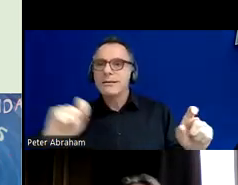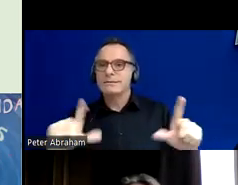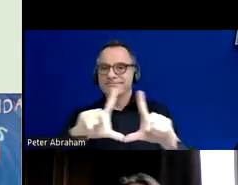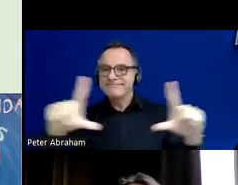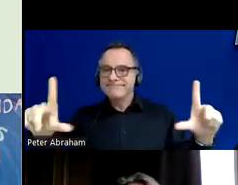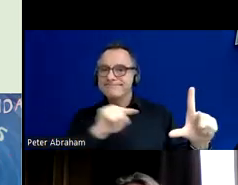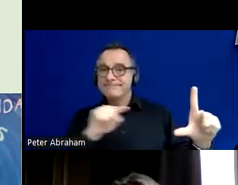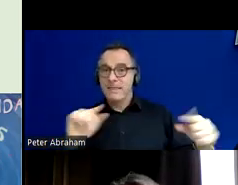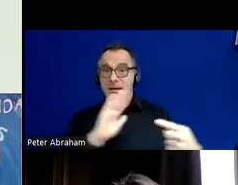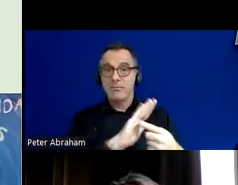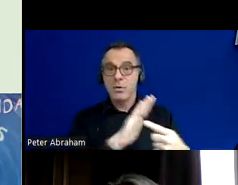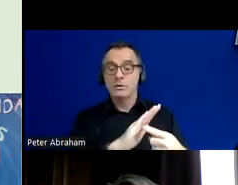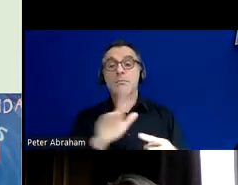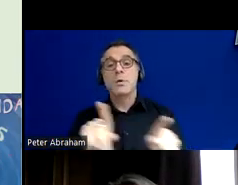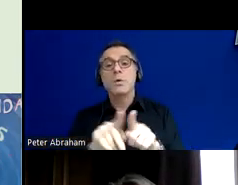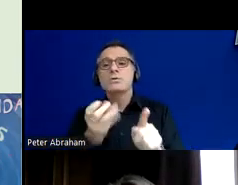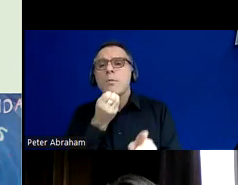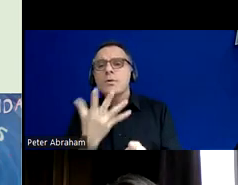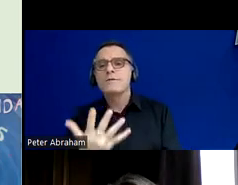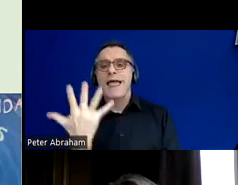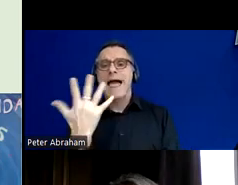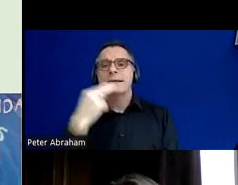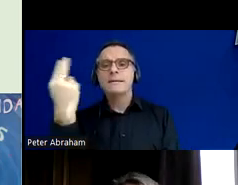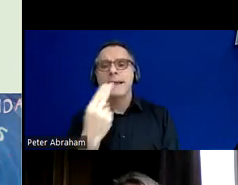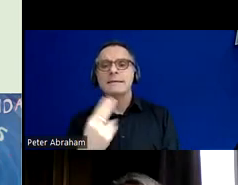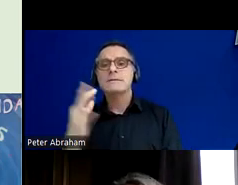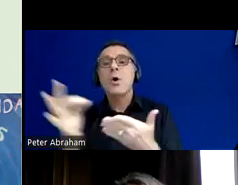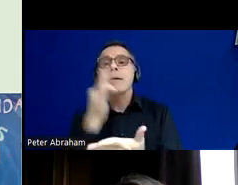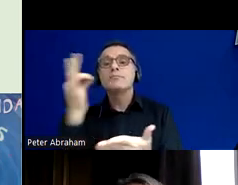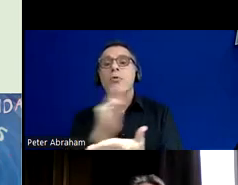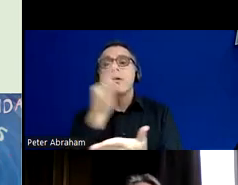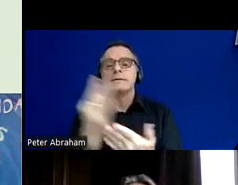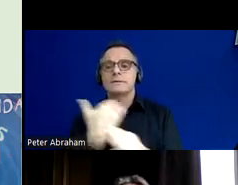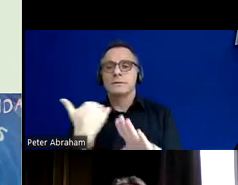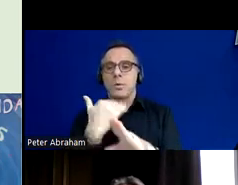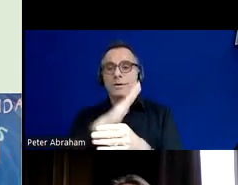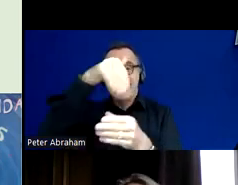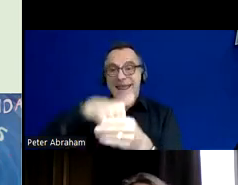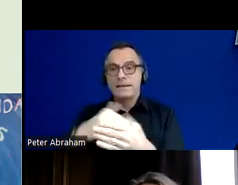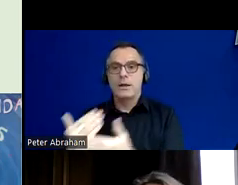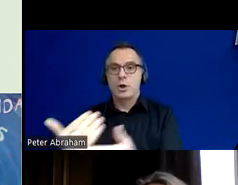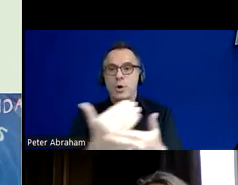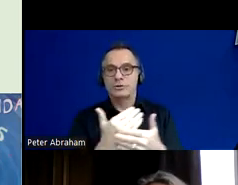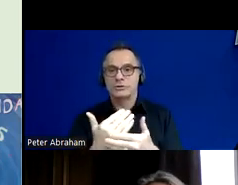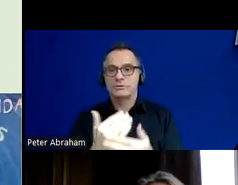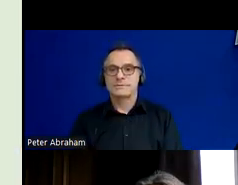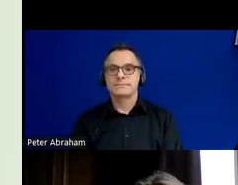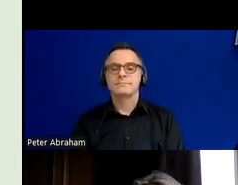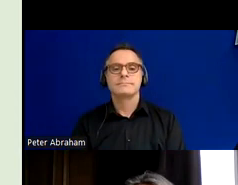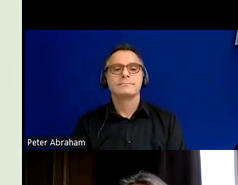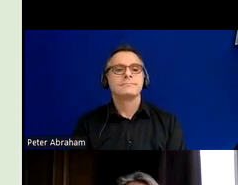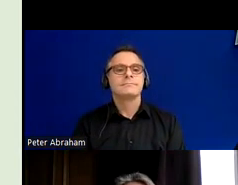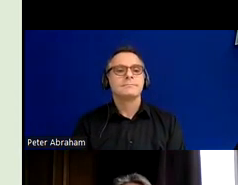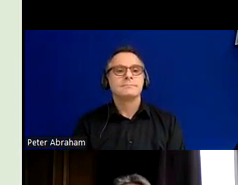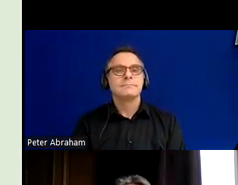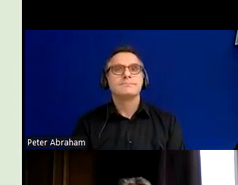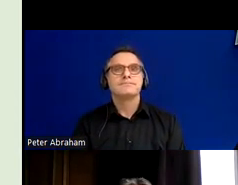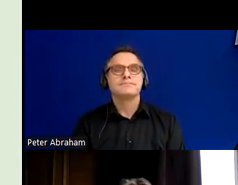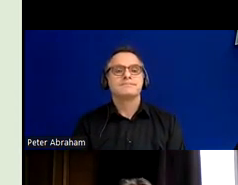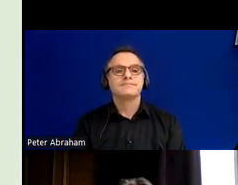but there's some really beautiful hand painted or embroidered works within that collection as well.